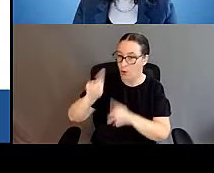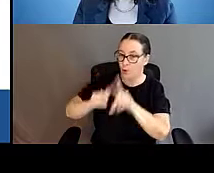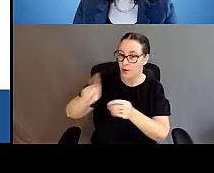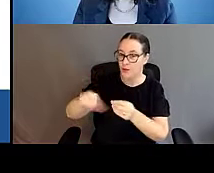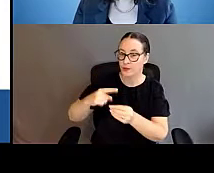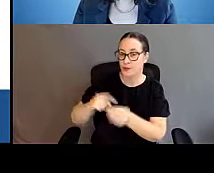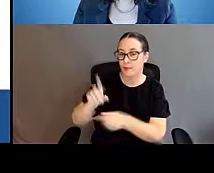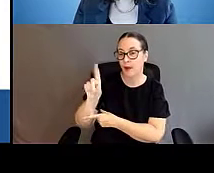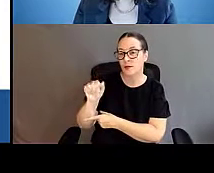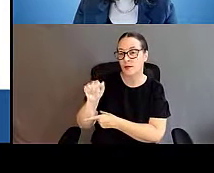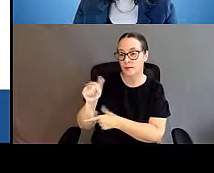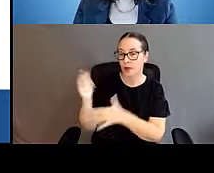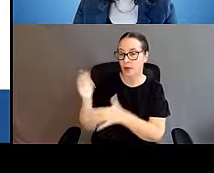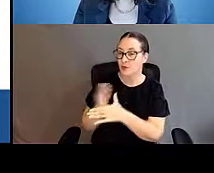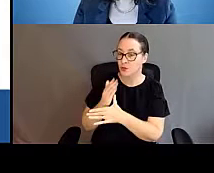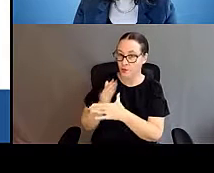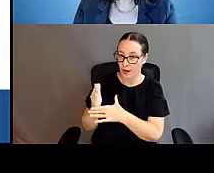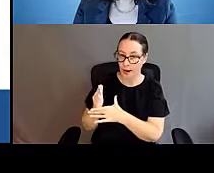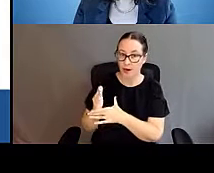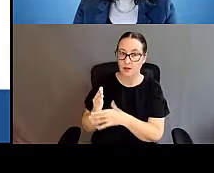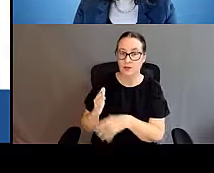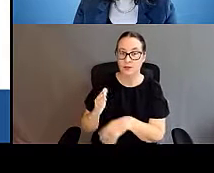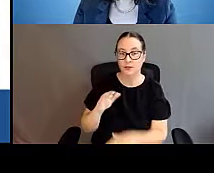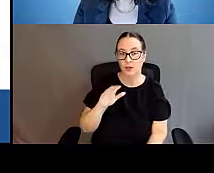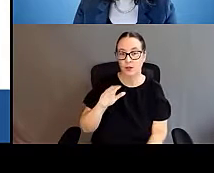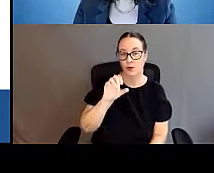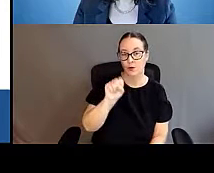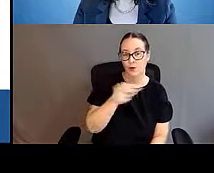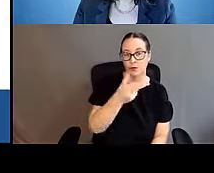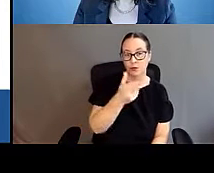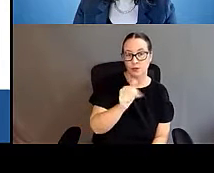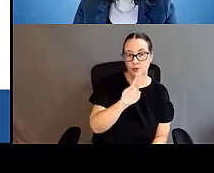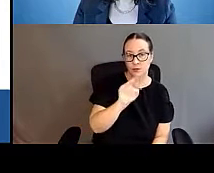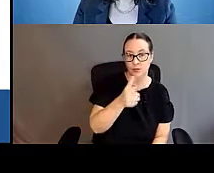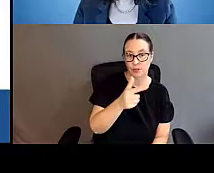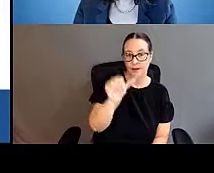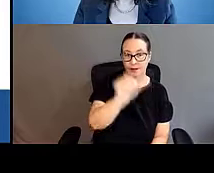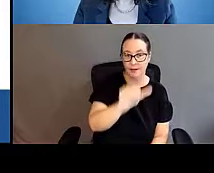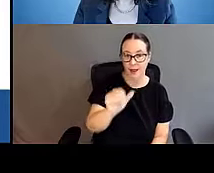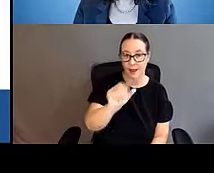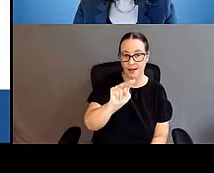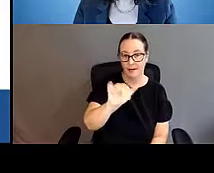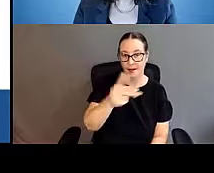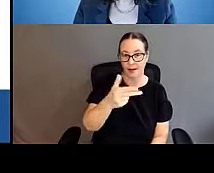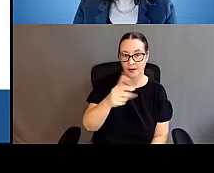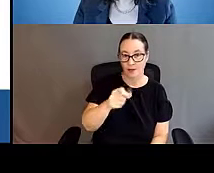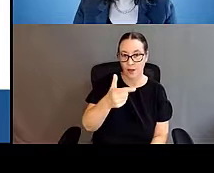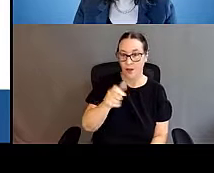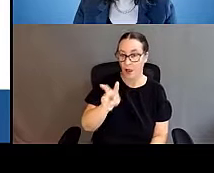so the sharing@nih.gov is our dedicated inbox if folks are having questions.